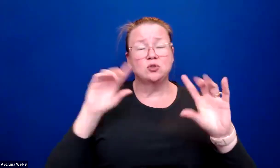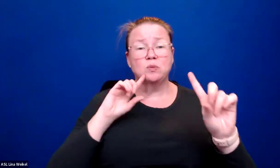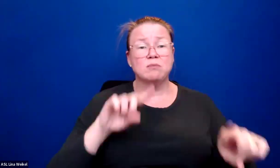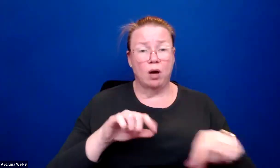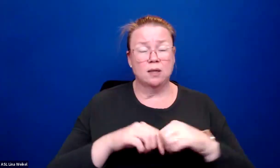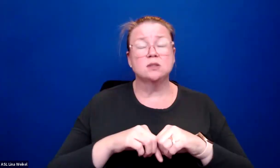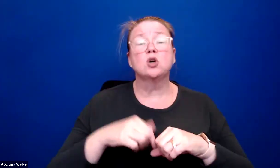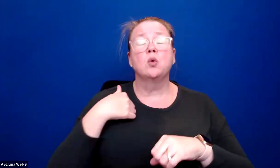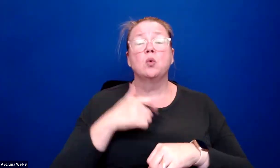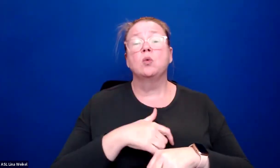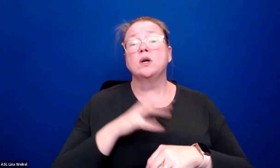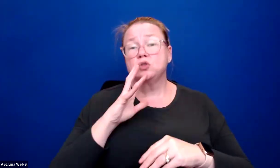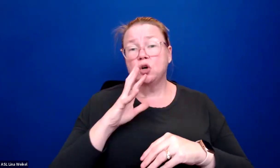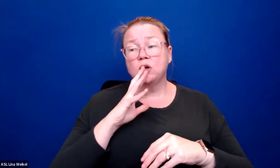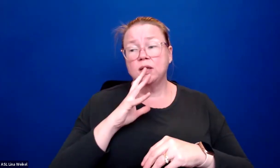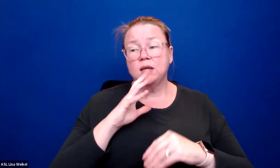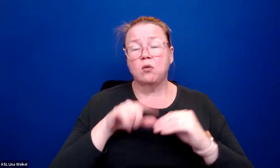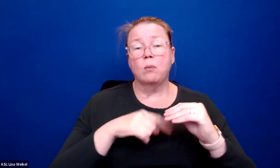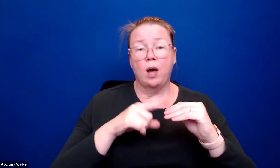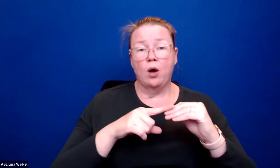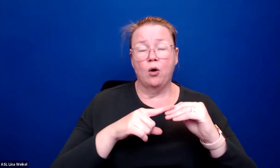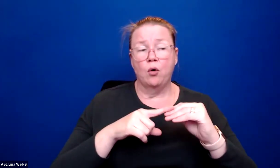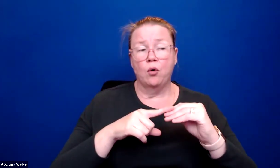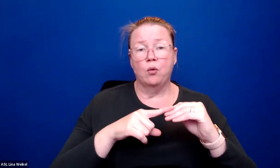Elissa w/ APRIL: As we were talking, you know, about the